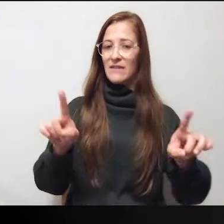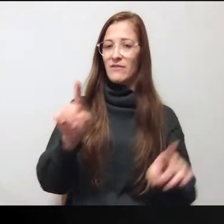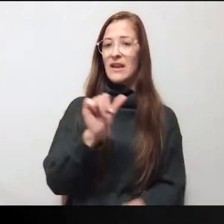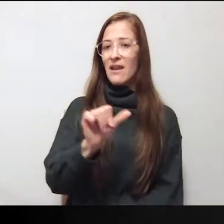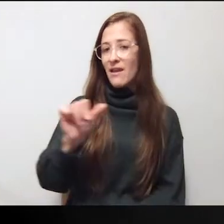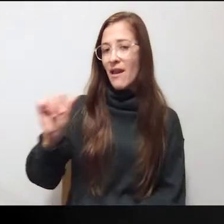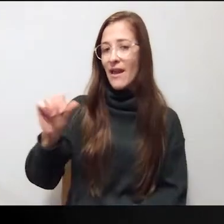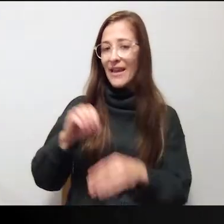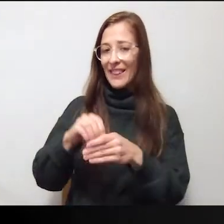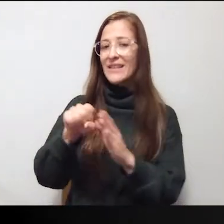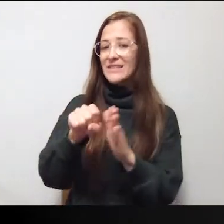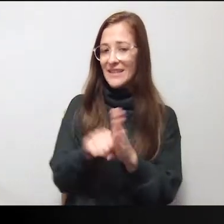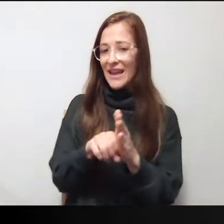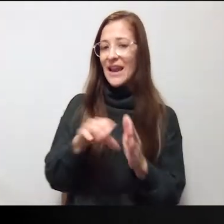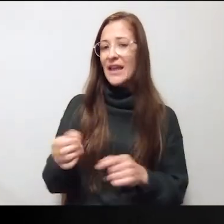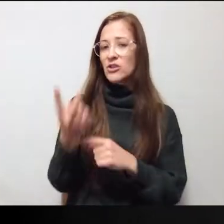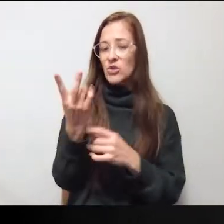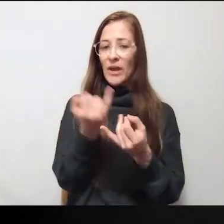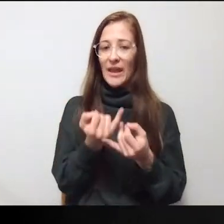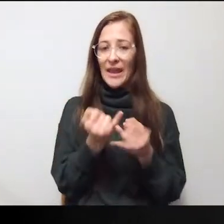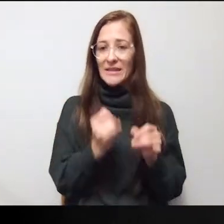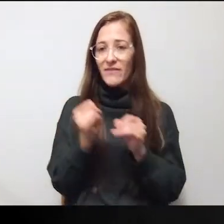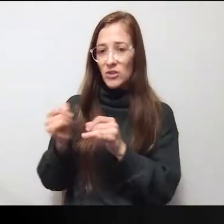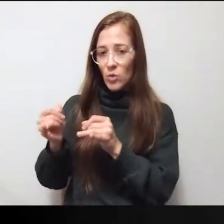throughout the state as well as two individual.